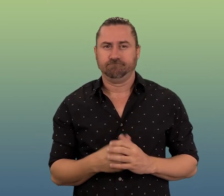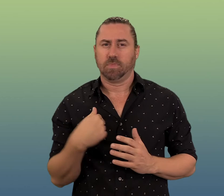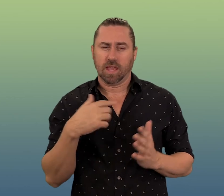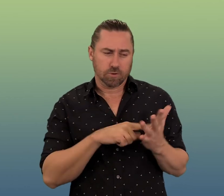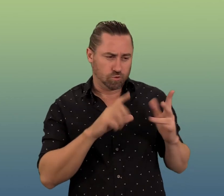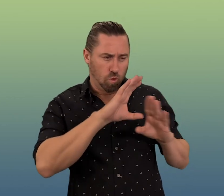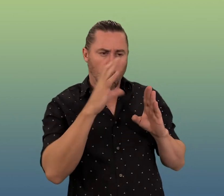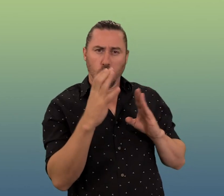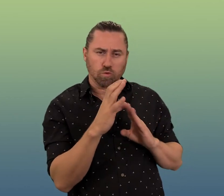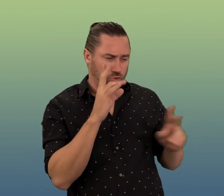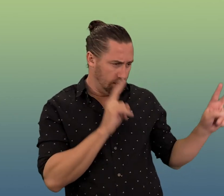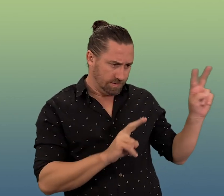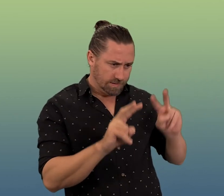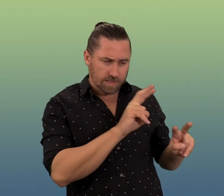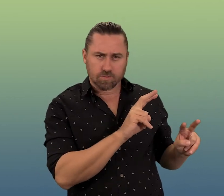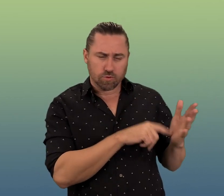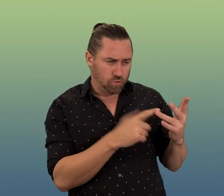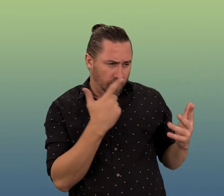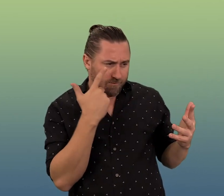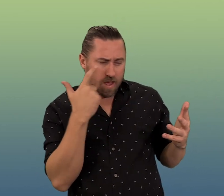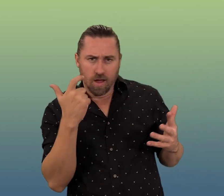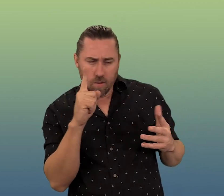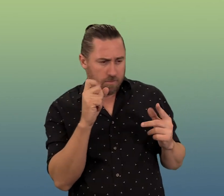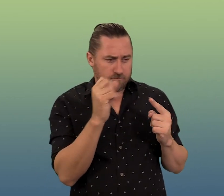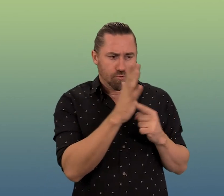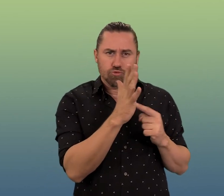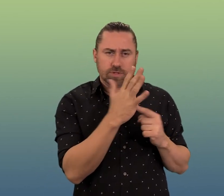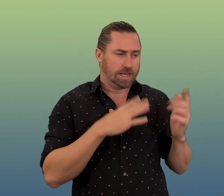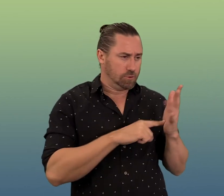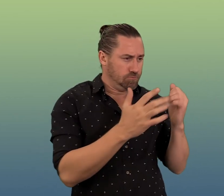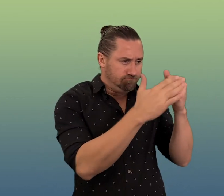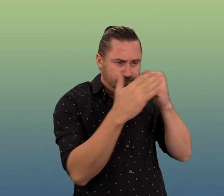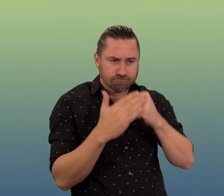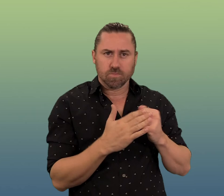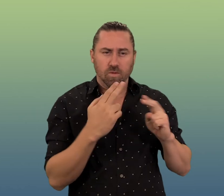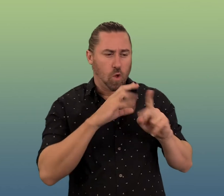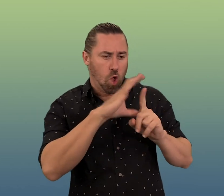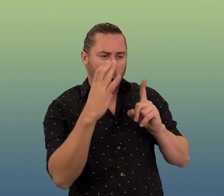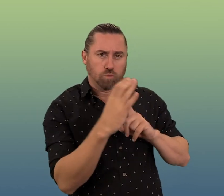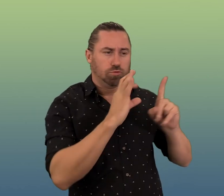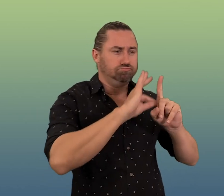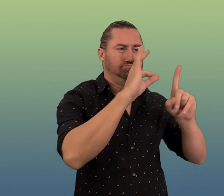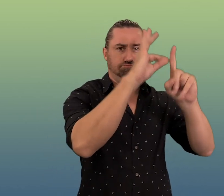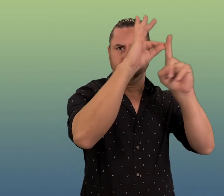Conduct cultural assessment to baseline and identify priority areas for cultural development.